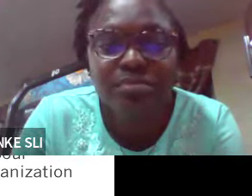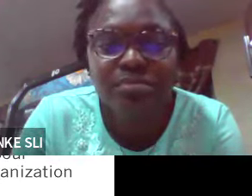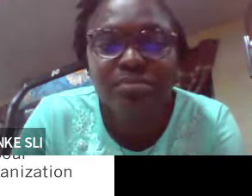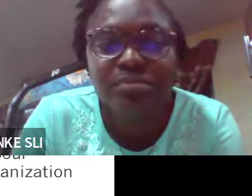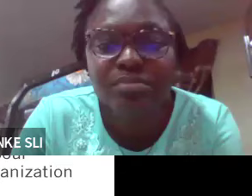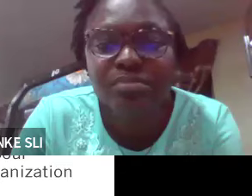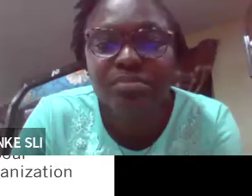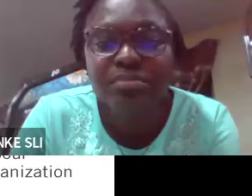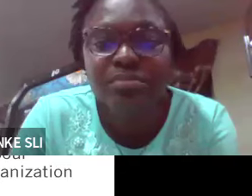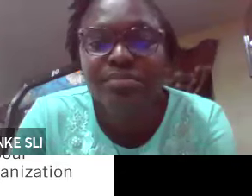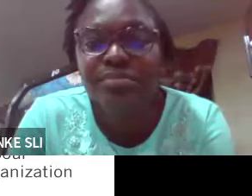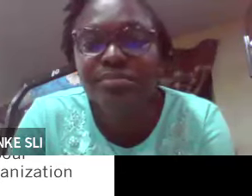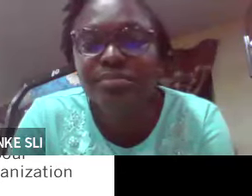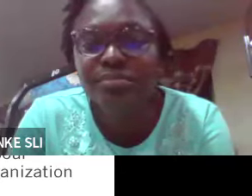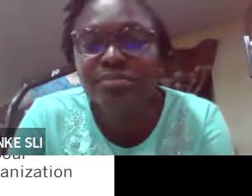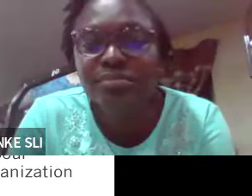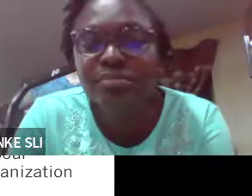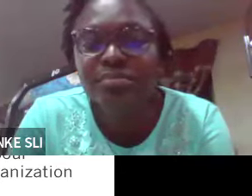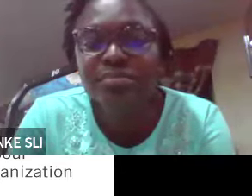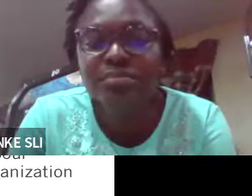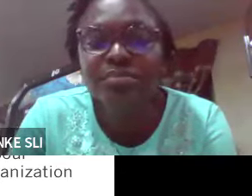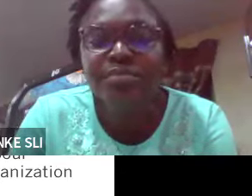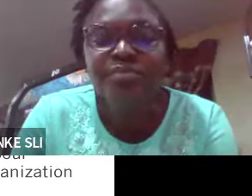Dotun Akinseinde: Okay, and listen to me. The world is your parish.